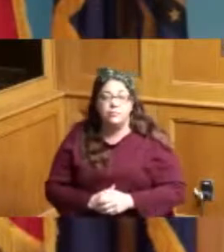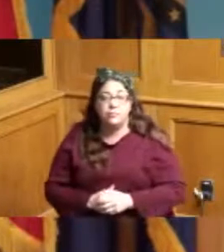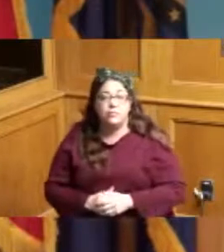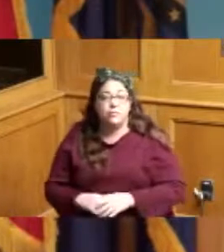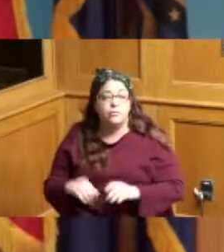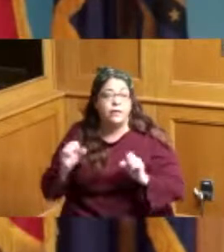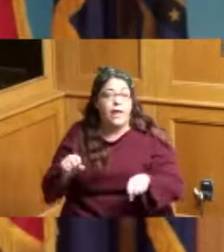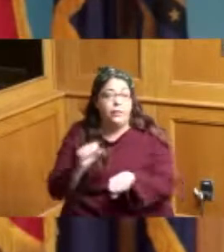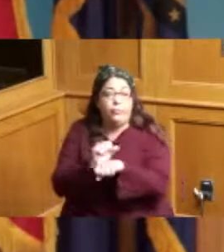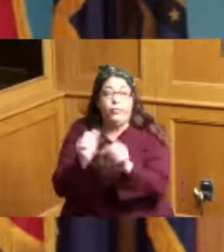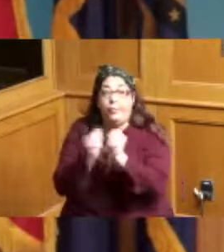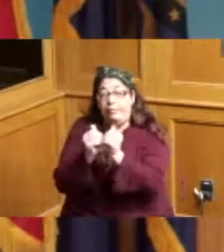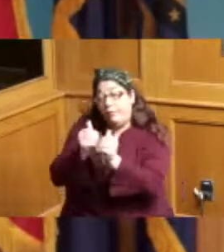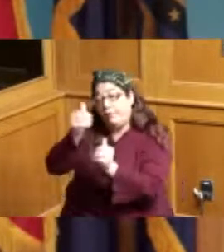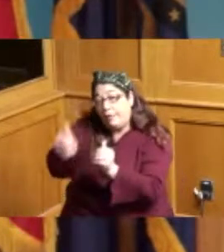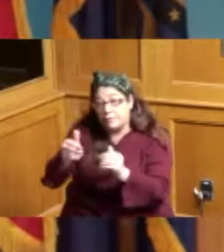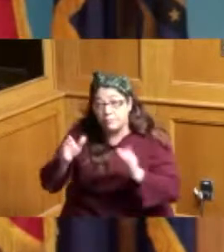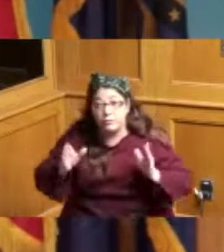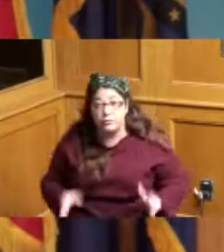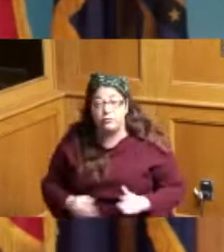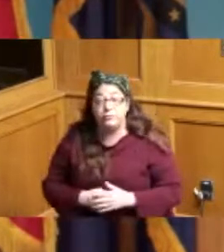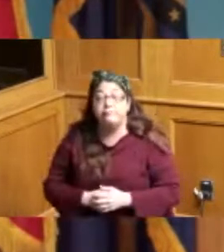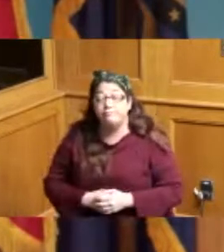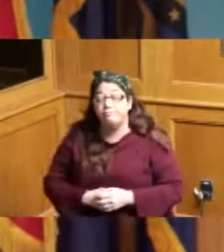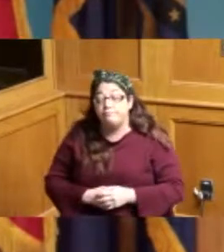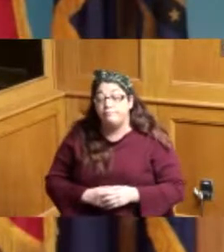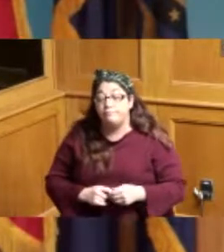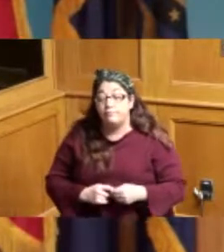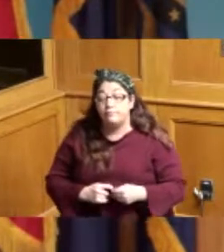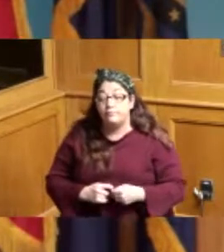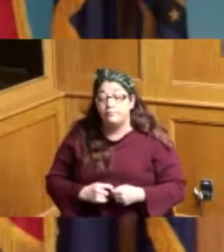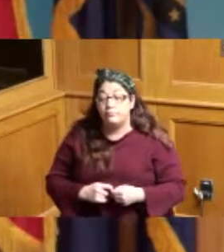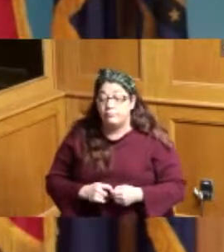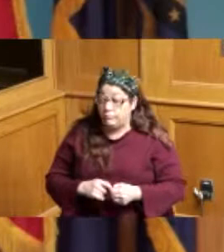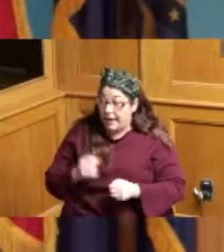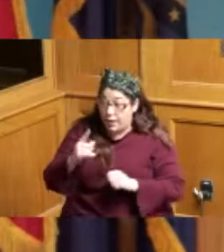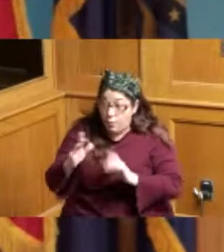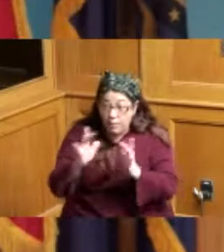with the next person I don't know if you had any anybody contact you regarding that that